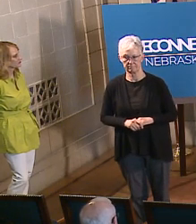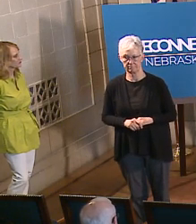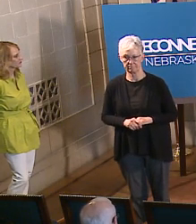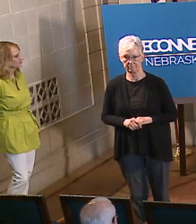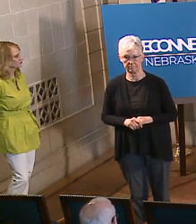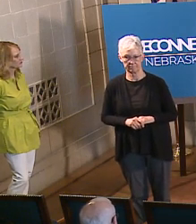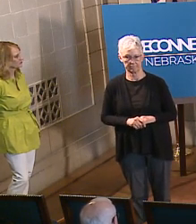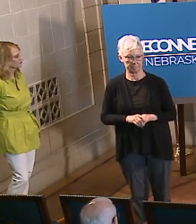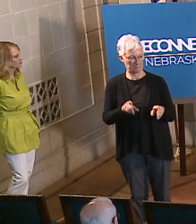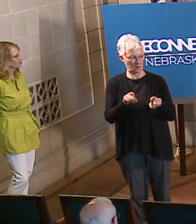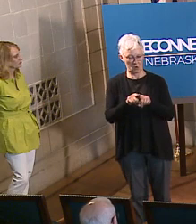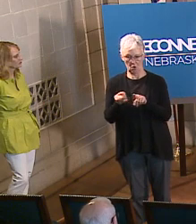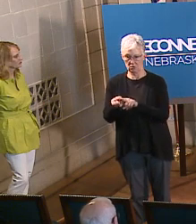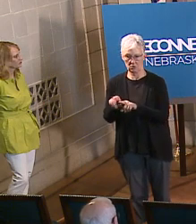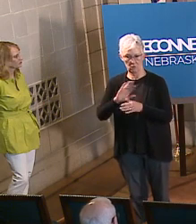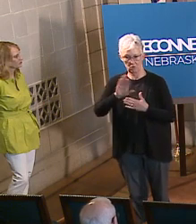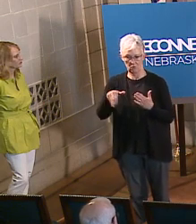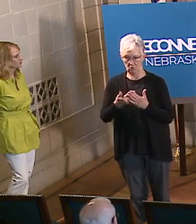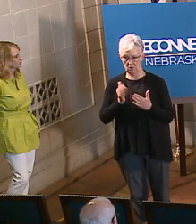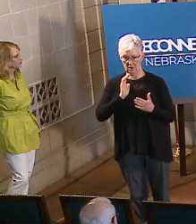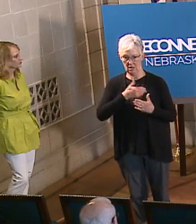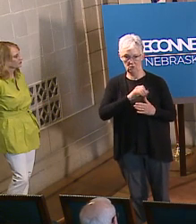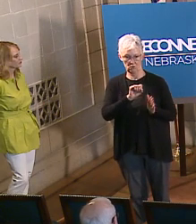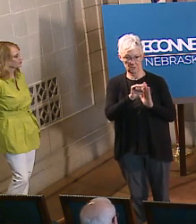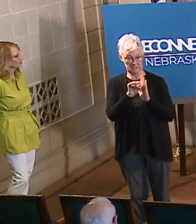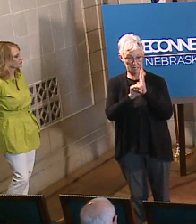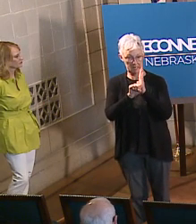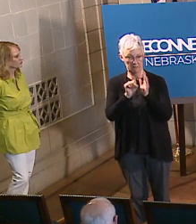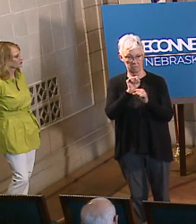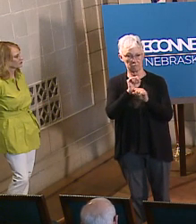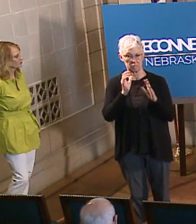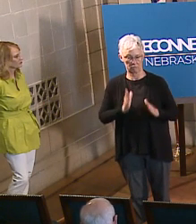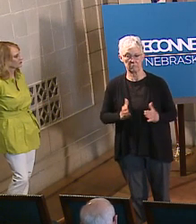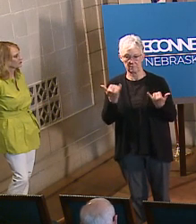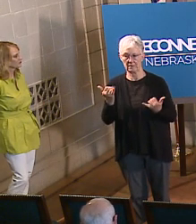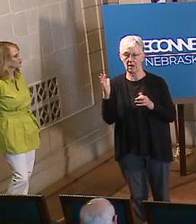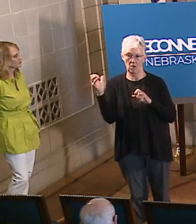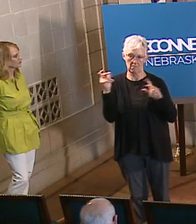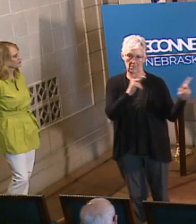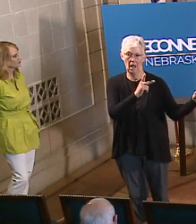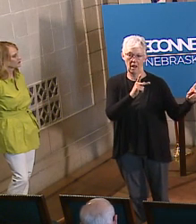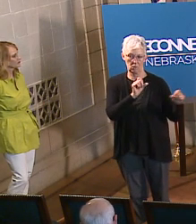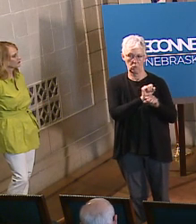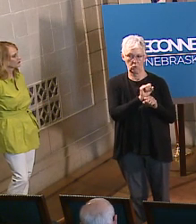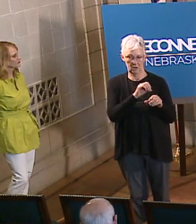IN EFFECT. WE ARE ALSO GETTING ALL OF OUR